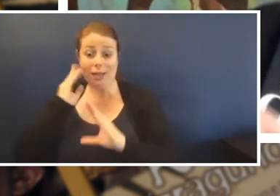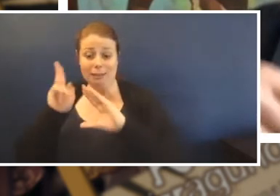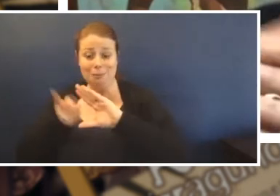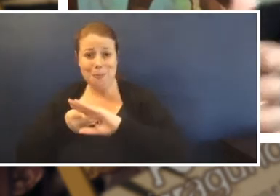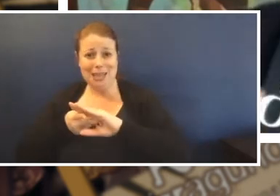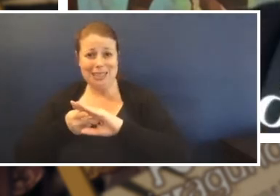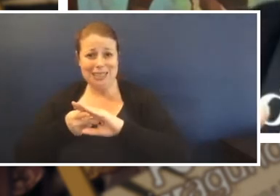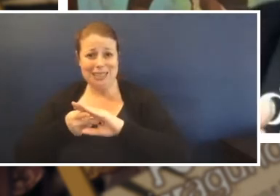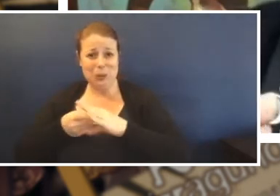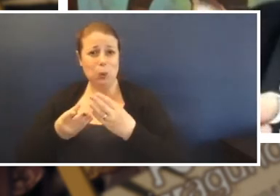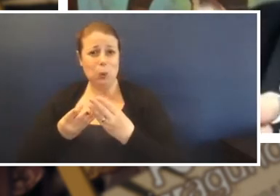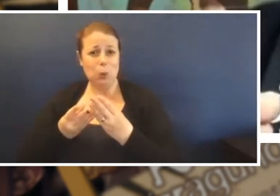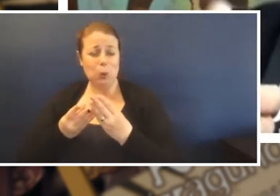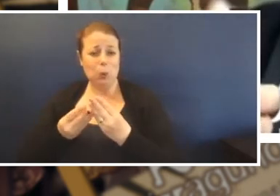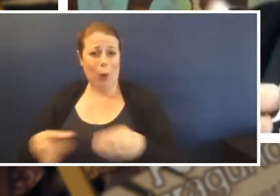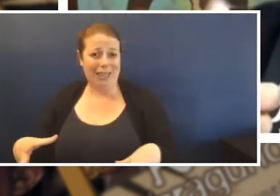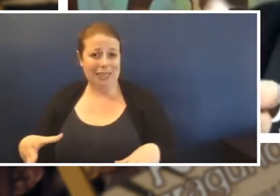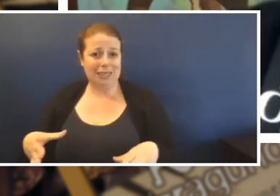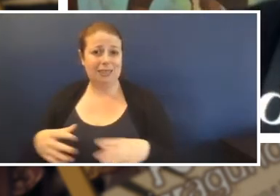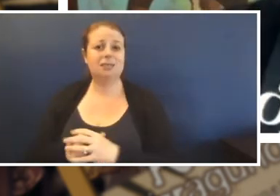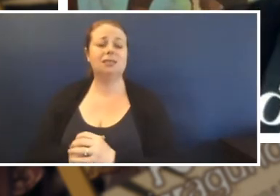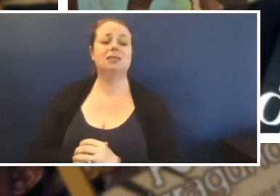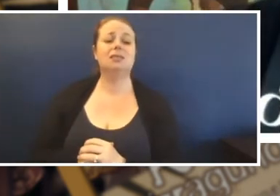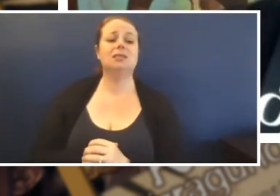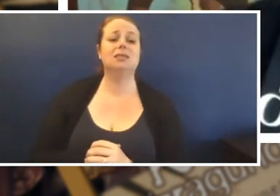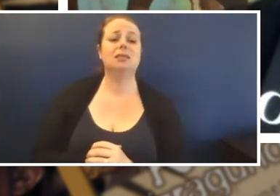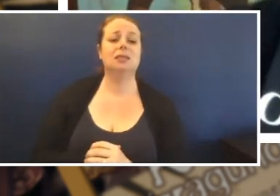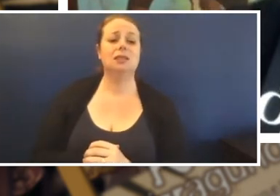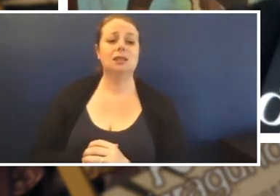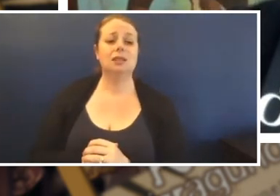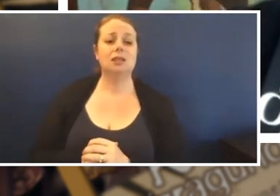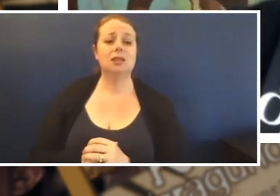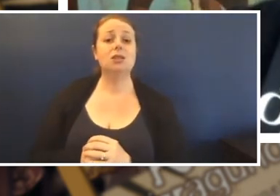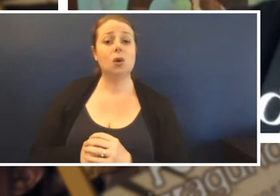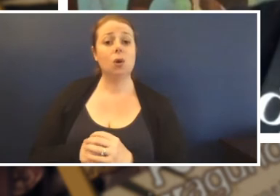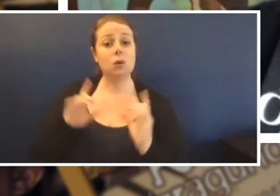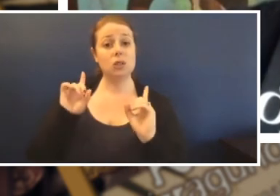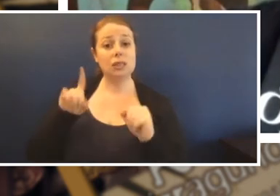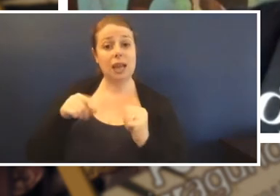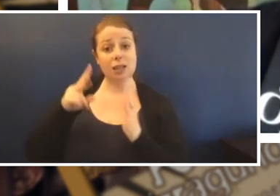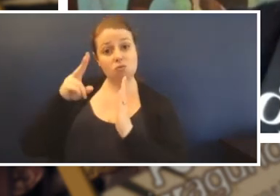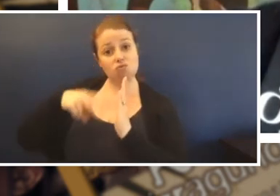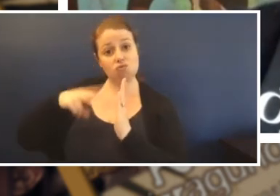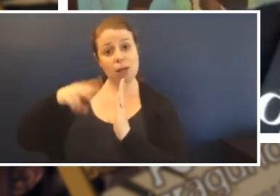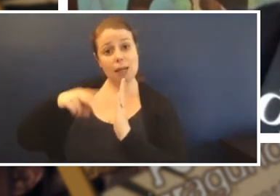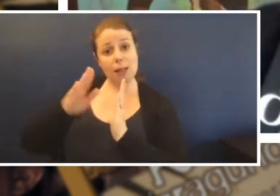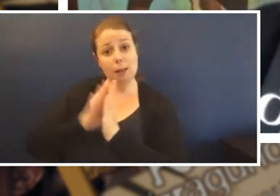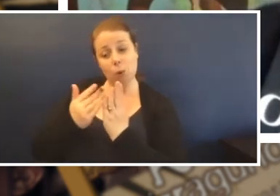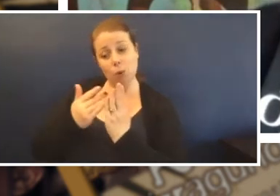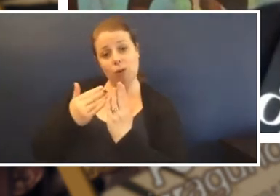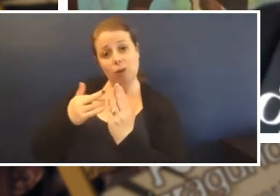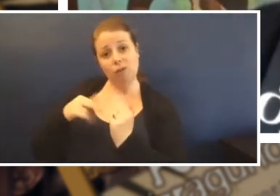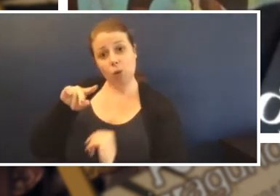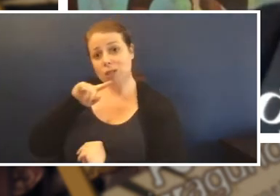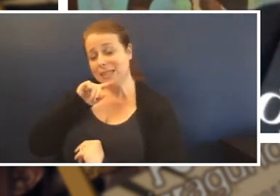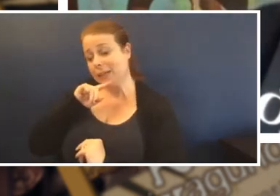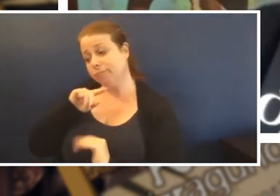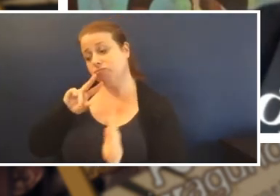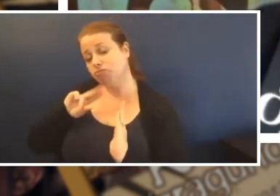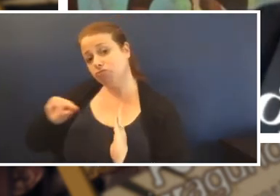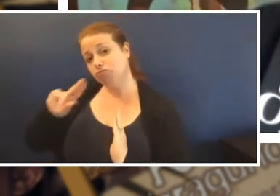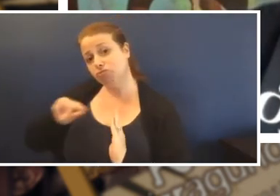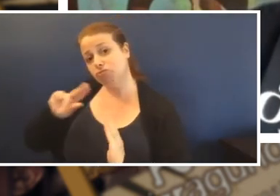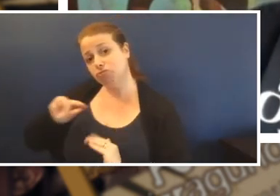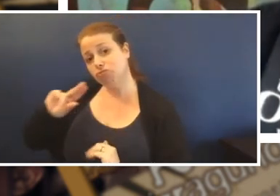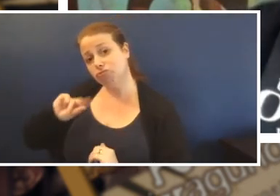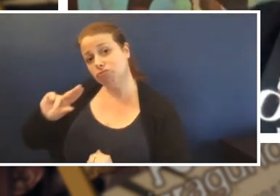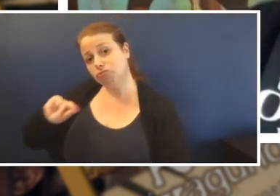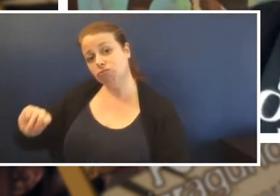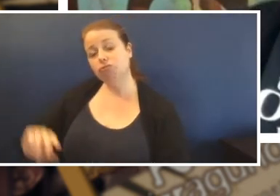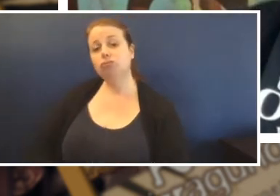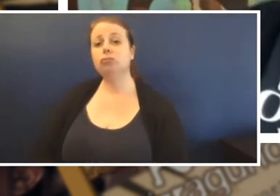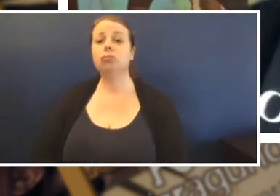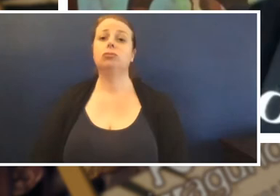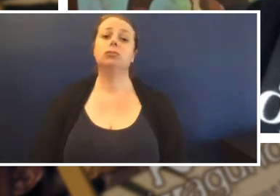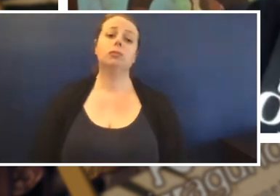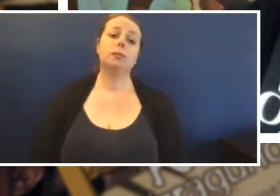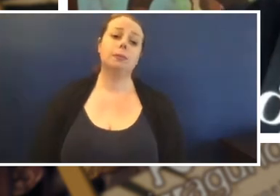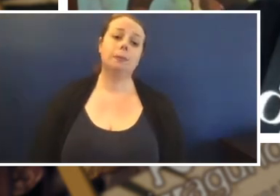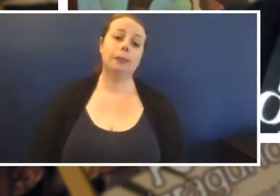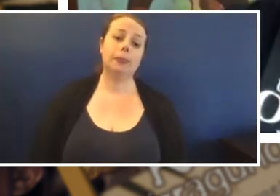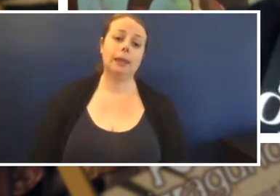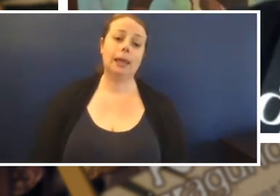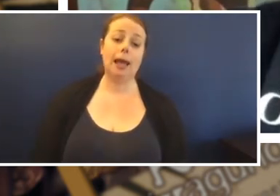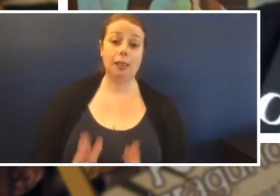so she picked up the book and she started reading it and then she would leave the book